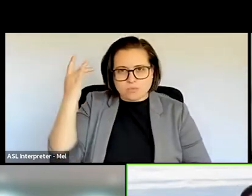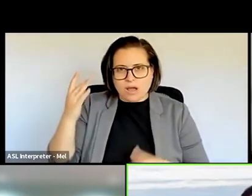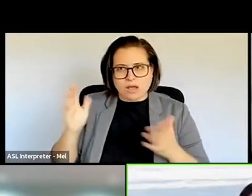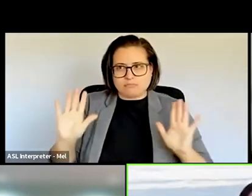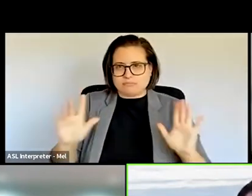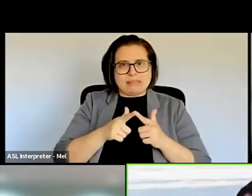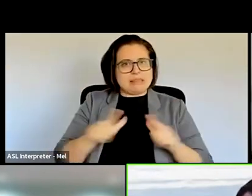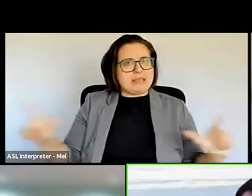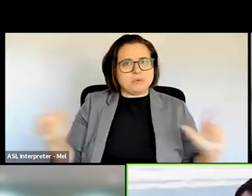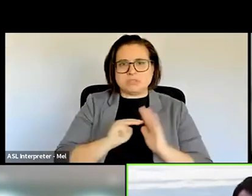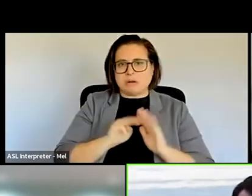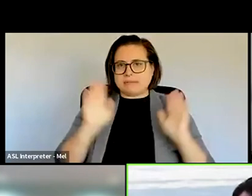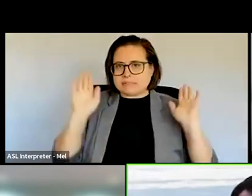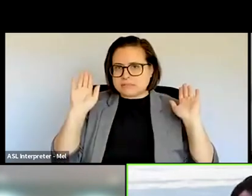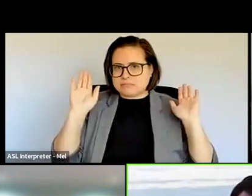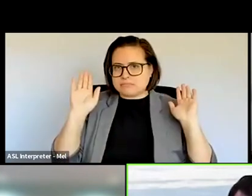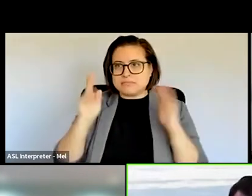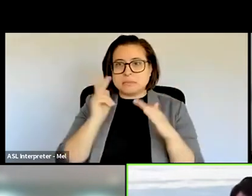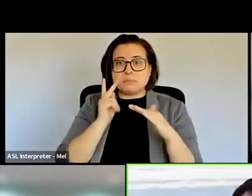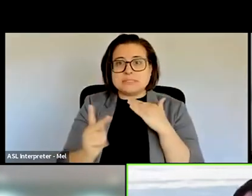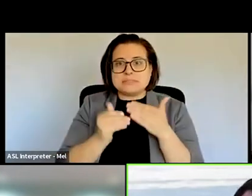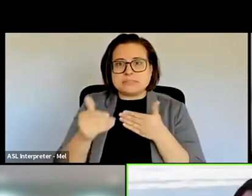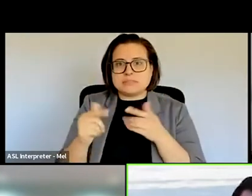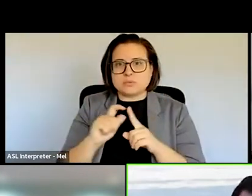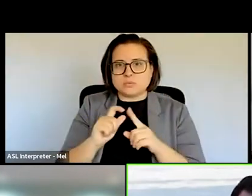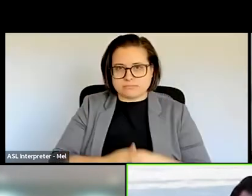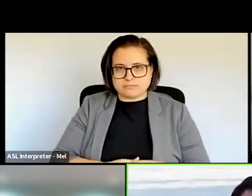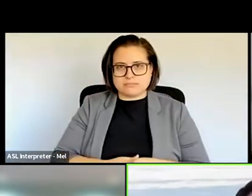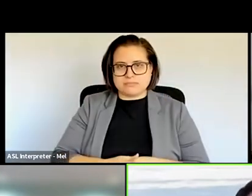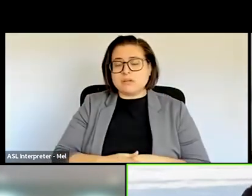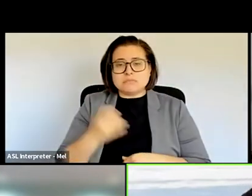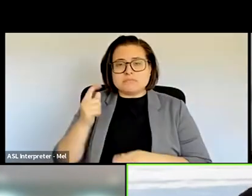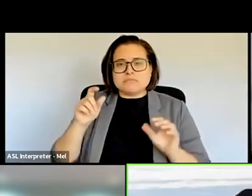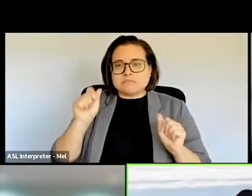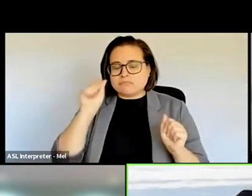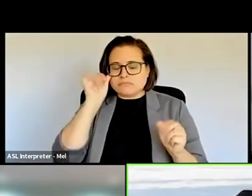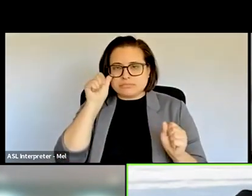model that predicts what the next word is. It can do remarkable things that we interpret as